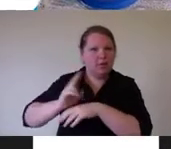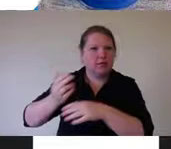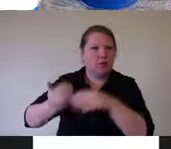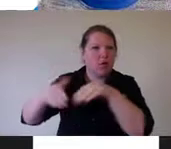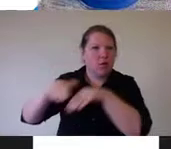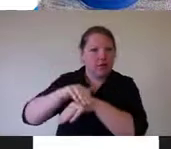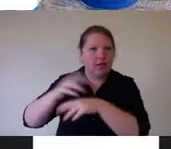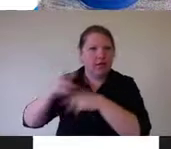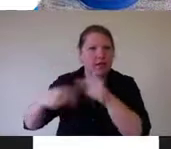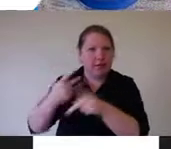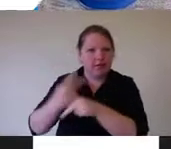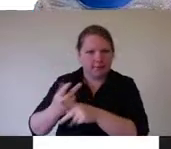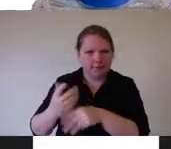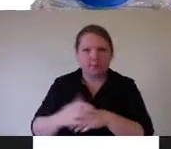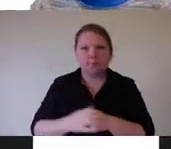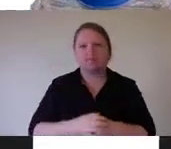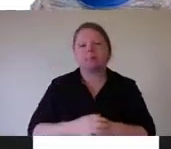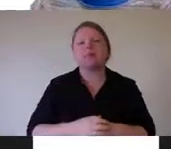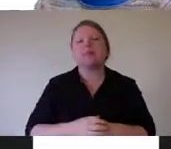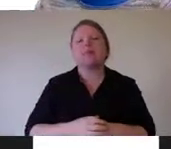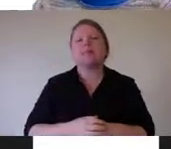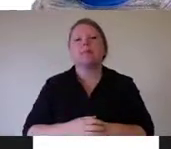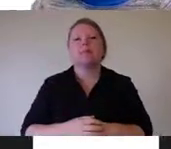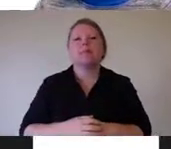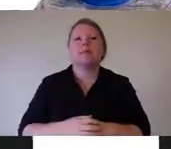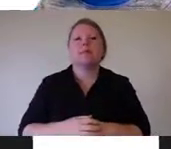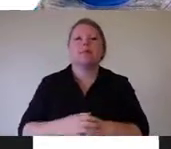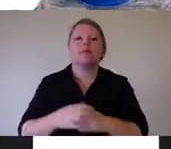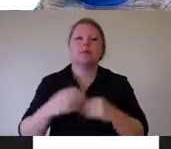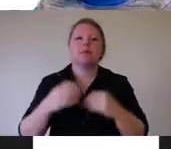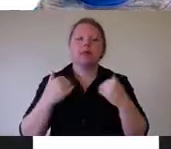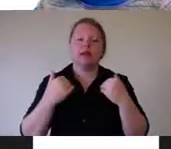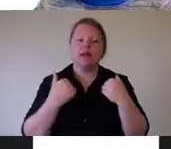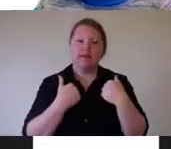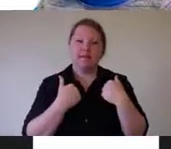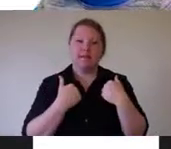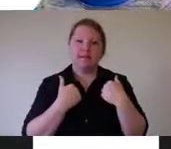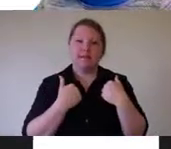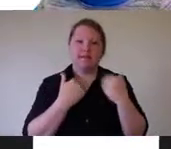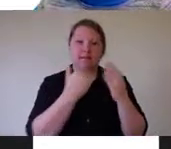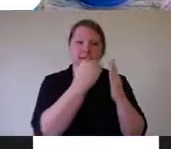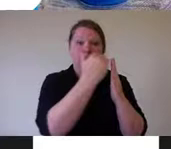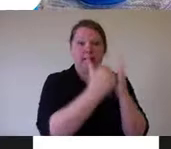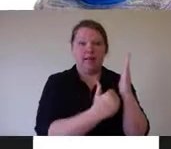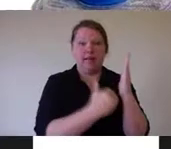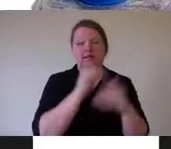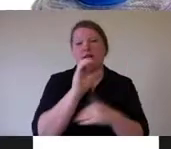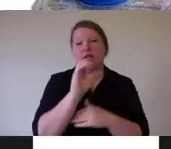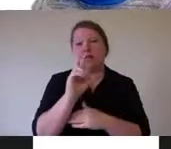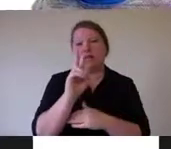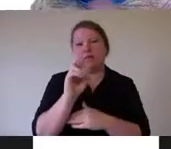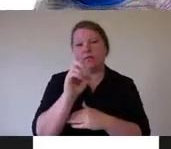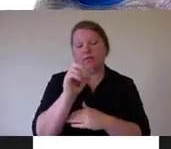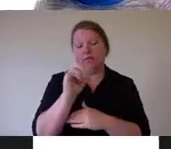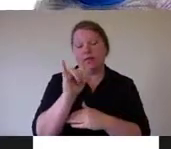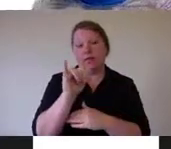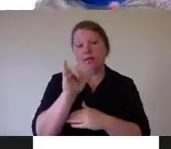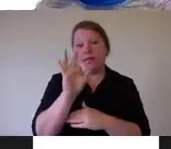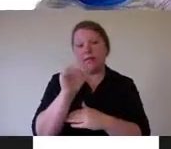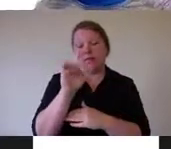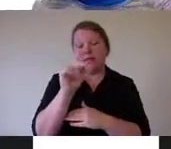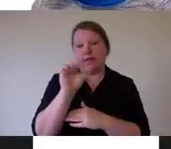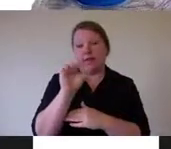And there is a list of overlayfactsheet.org called additional reading,